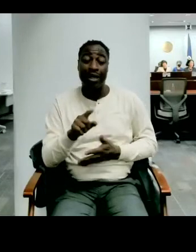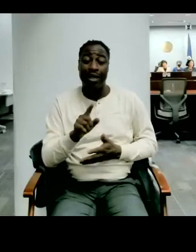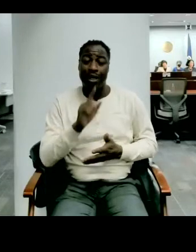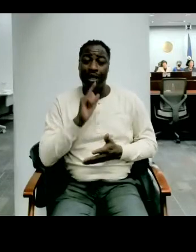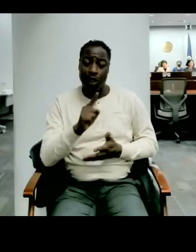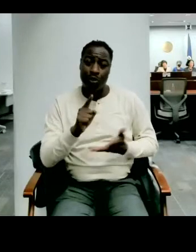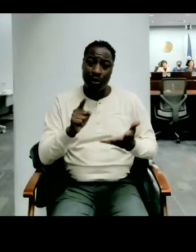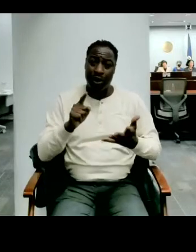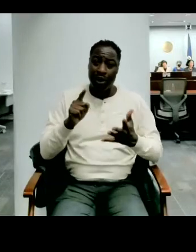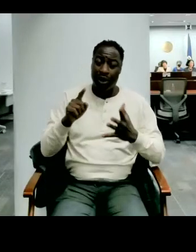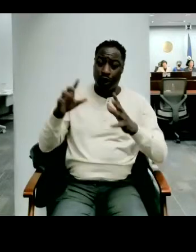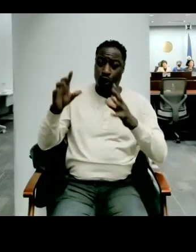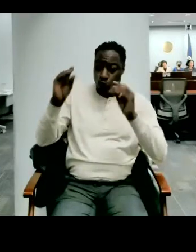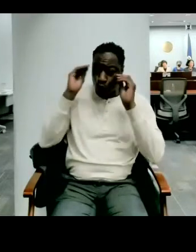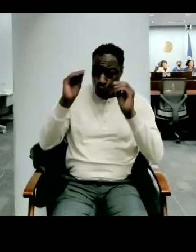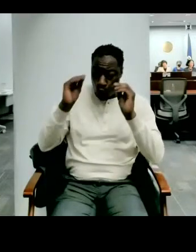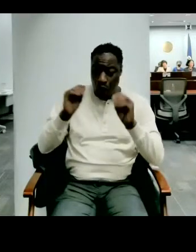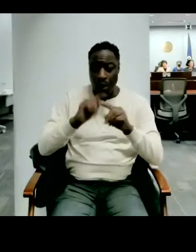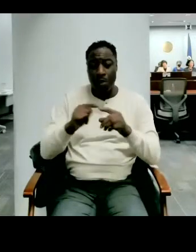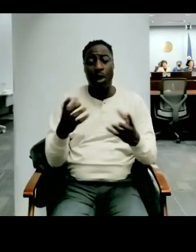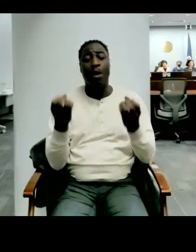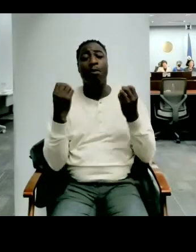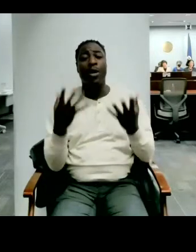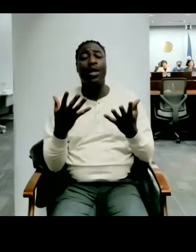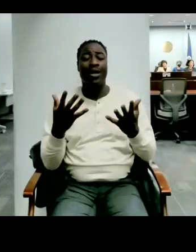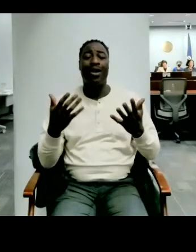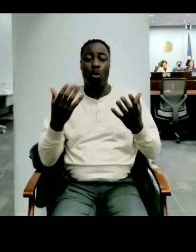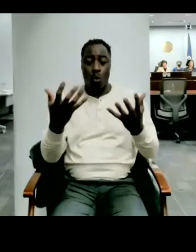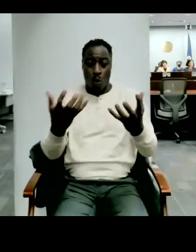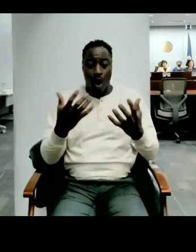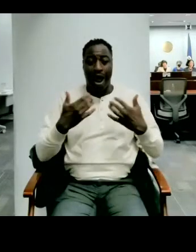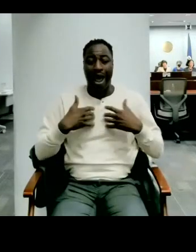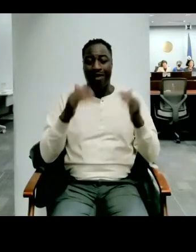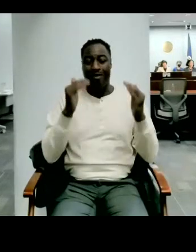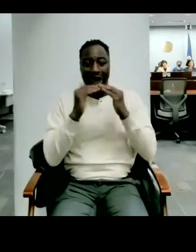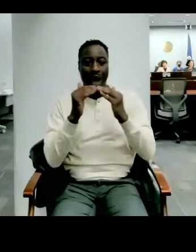but a good amount of employees today want to have an equitable good workplace.